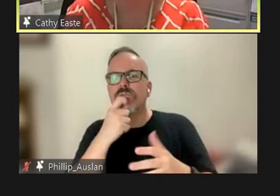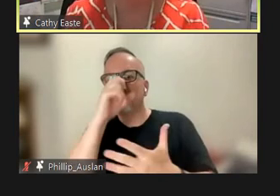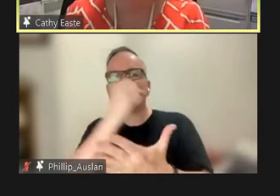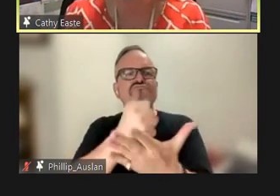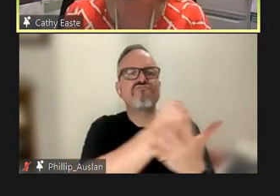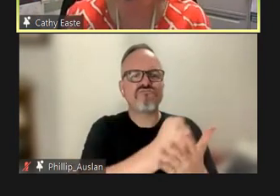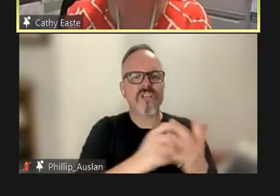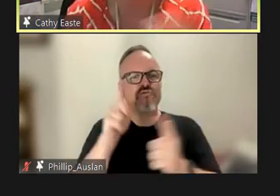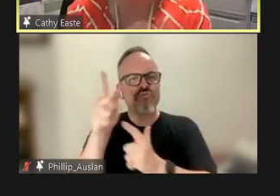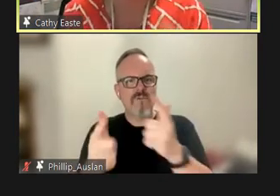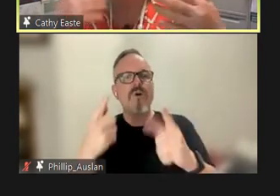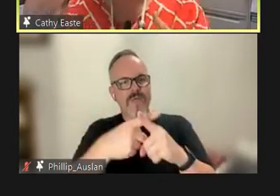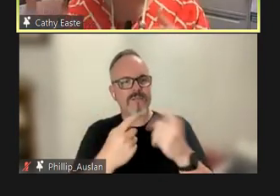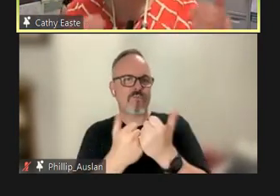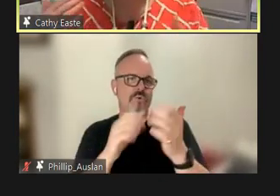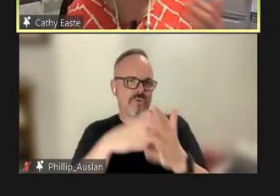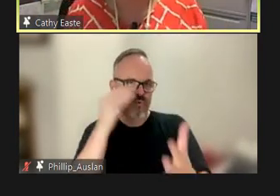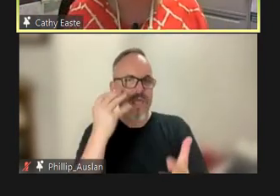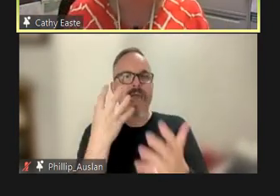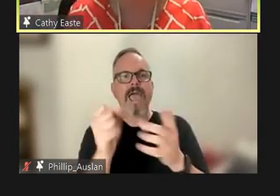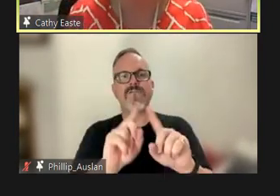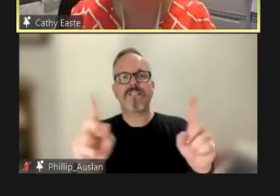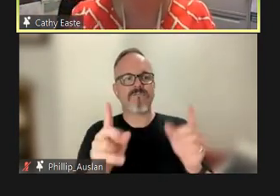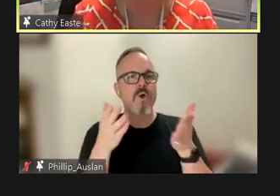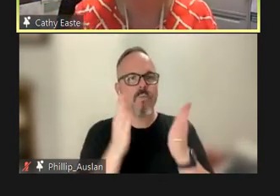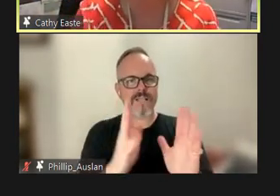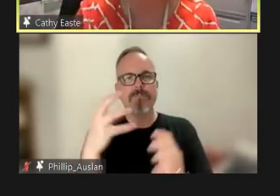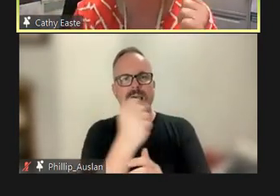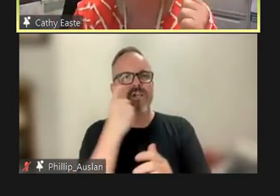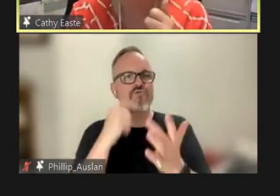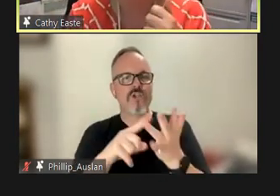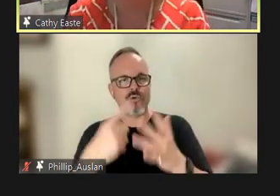support the students. So there are ways. You just have to think sometimes outside the box, but we've